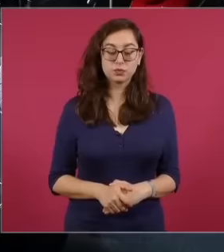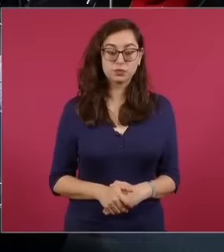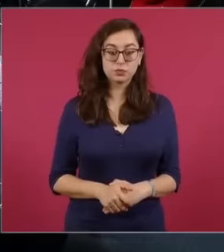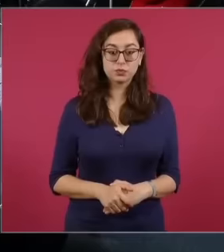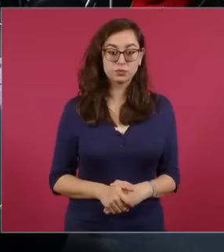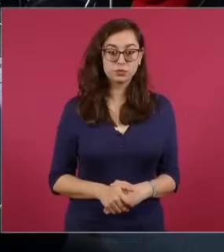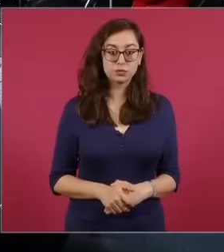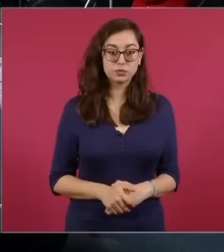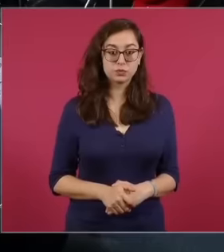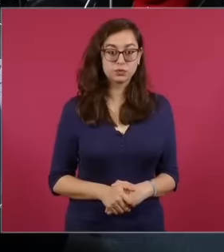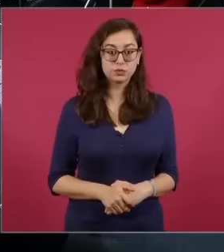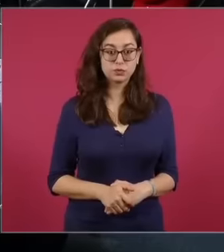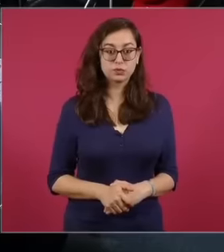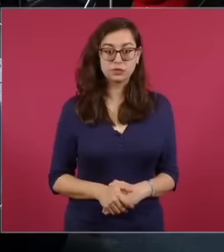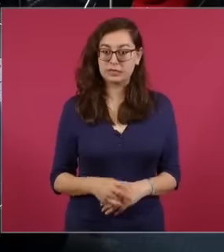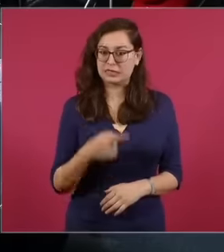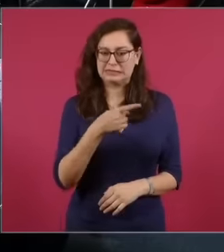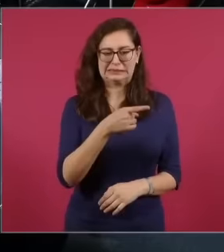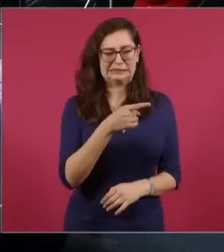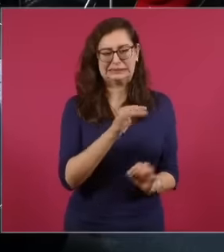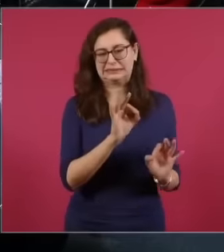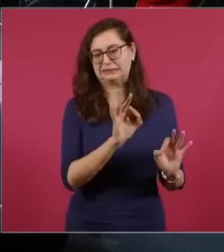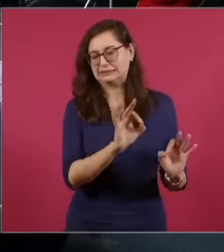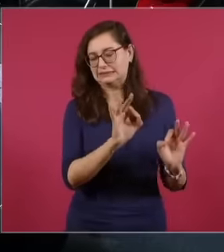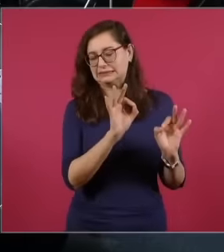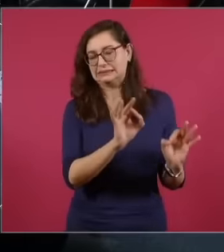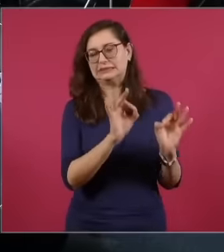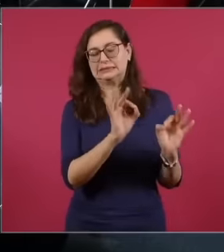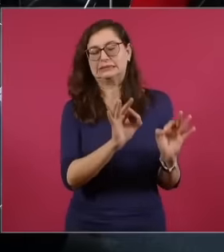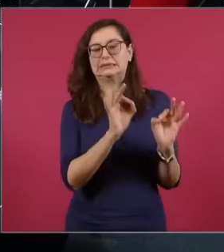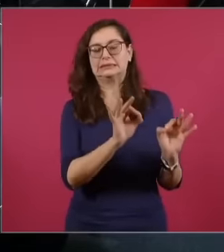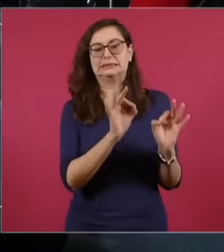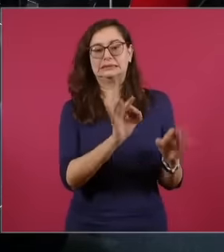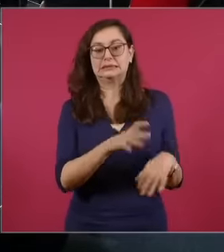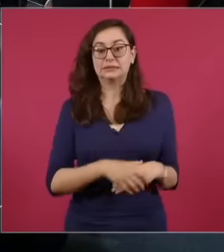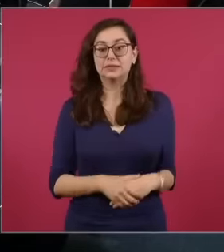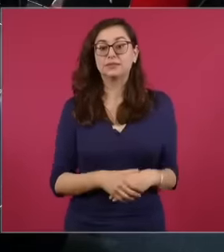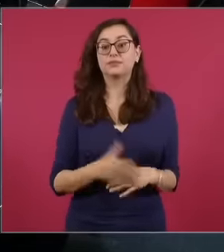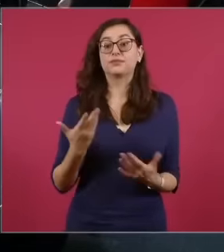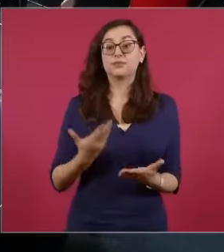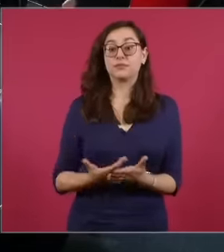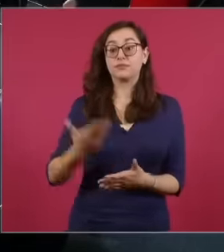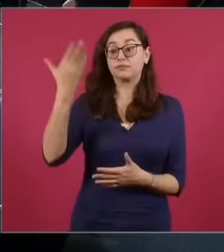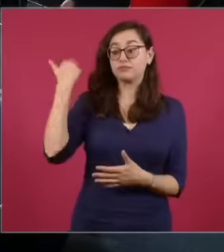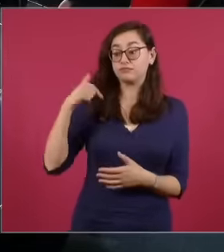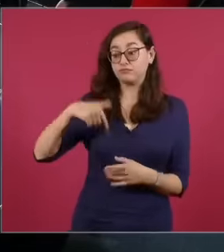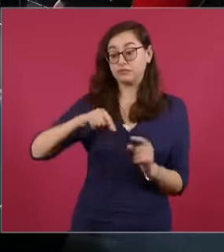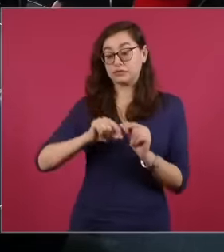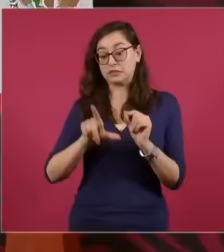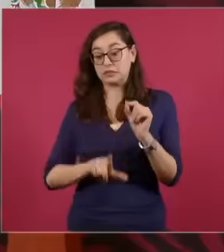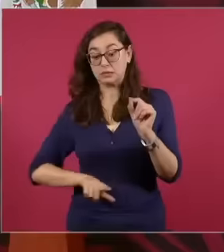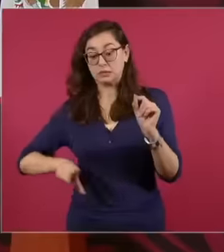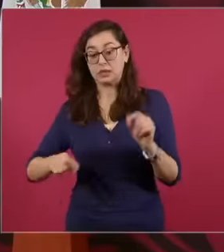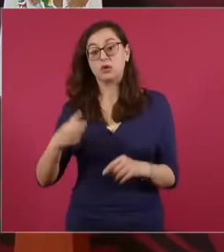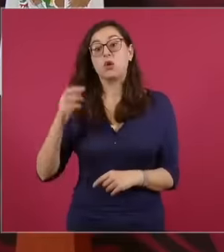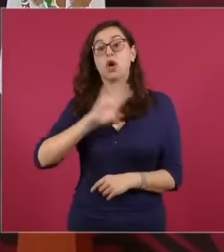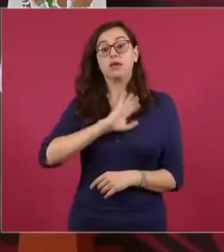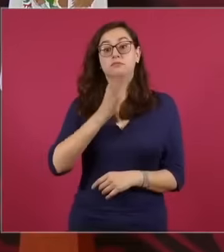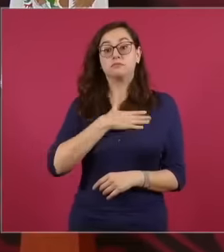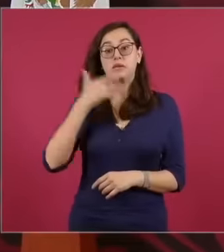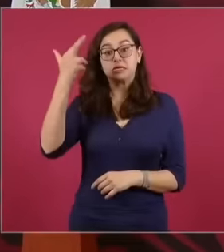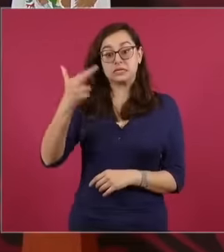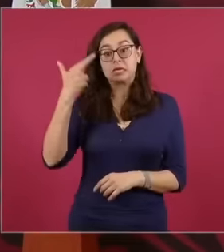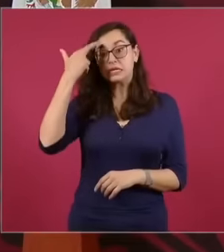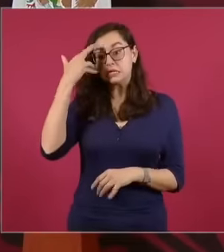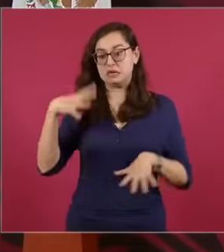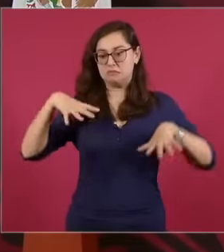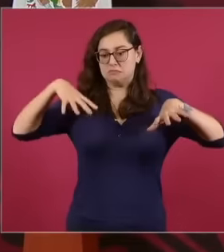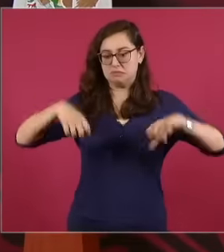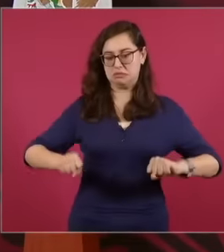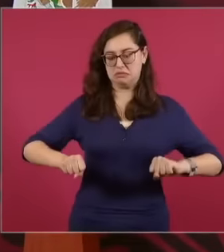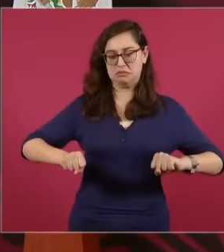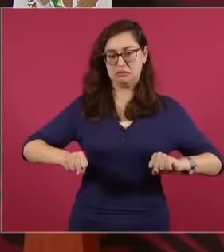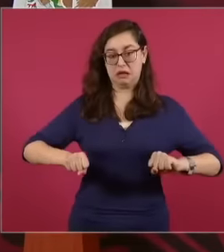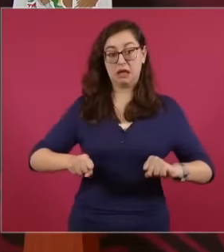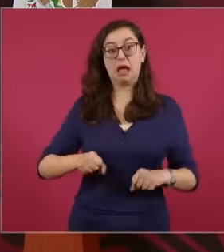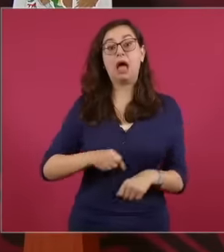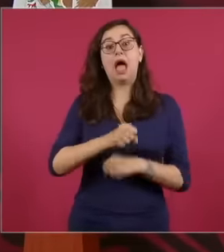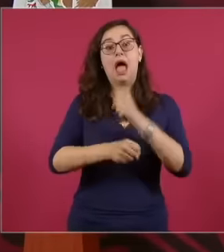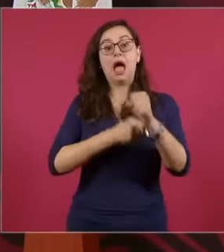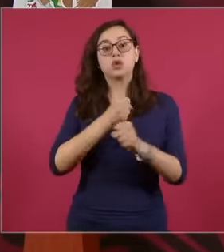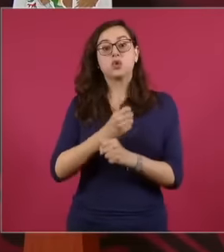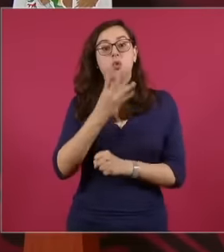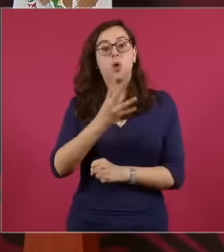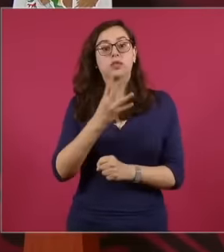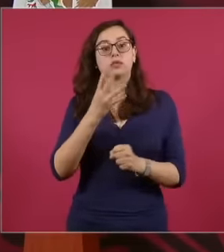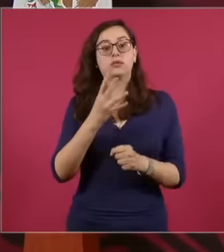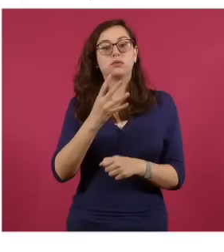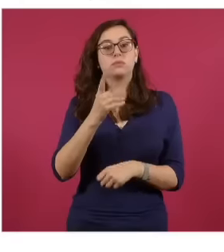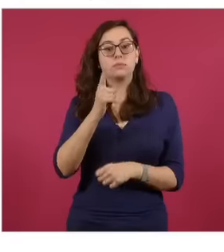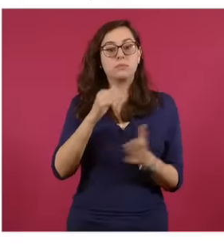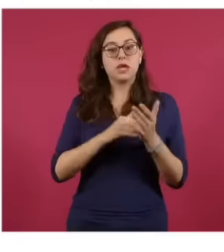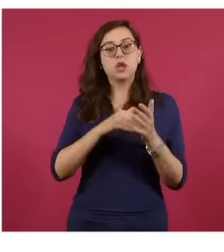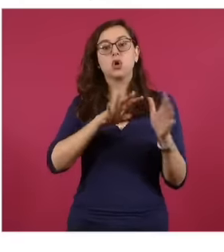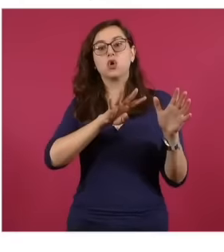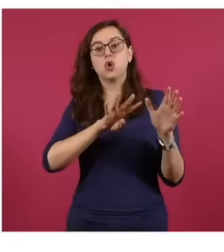this is great after being a monarchy on October 4, 1824 Mexico became